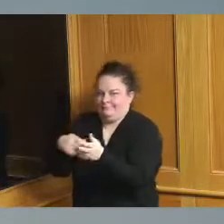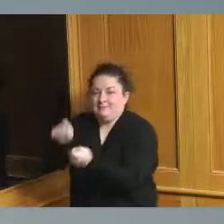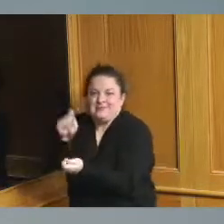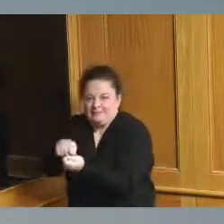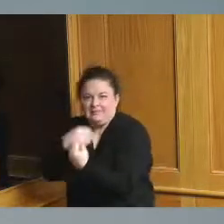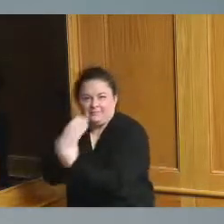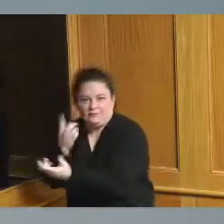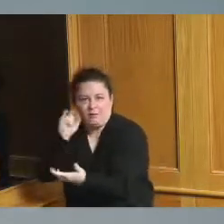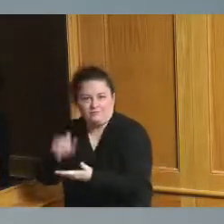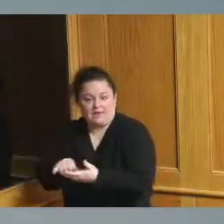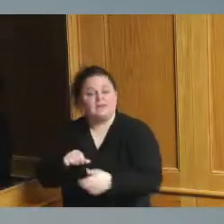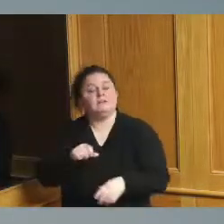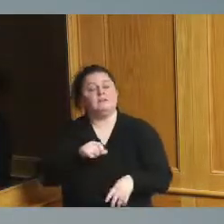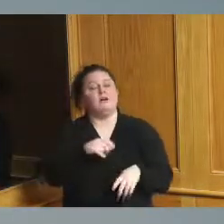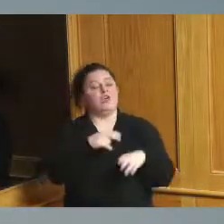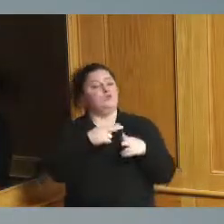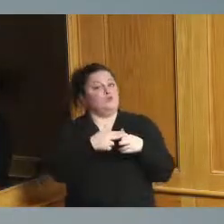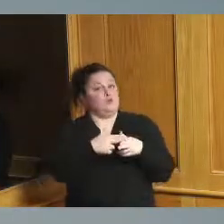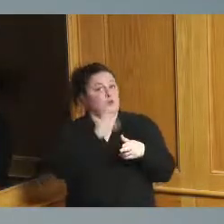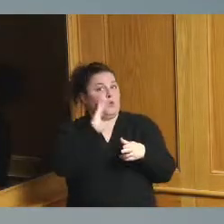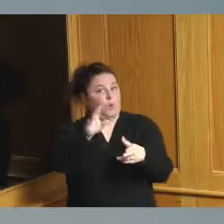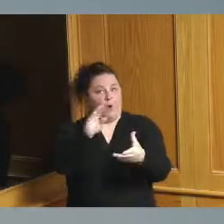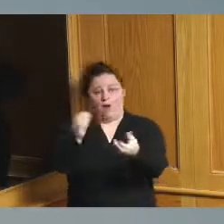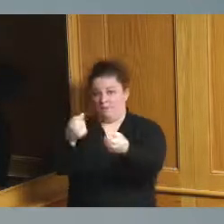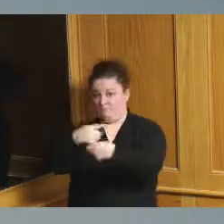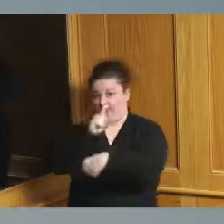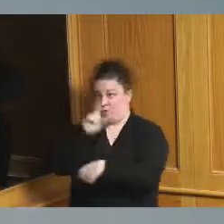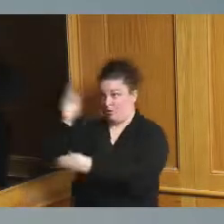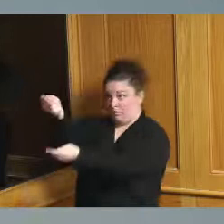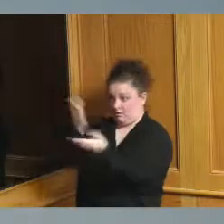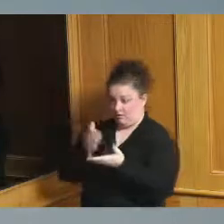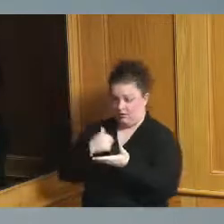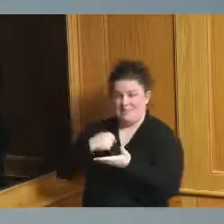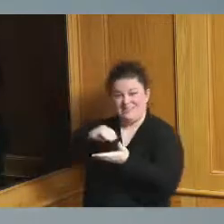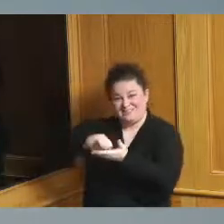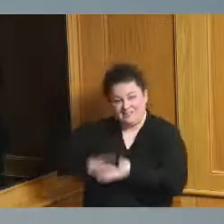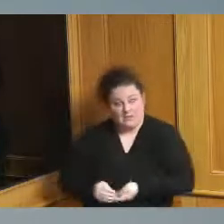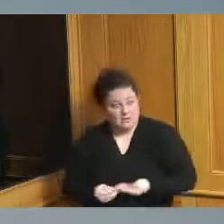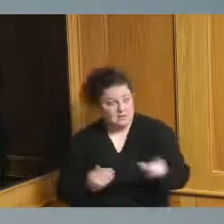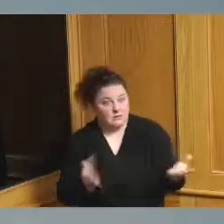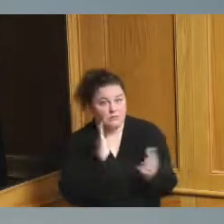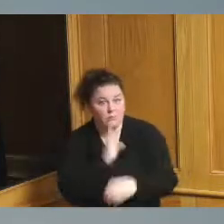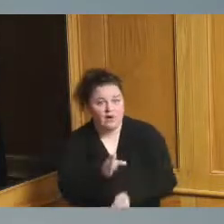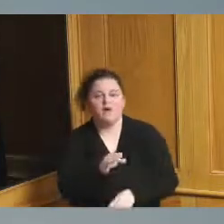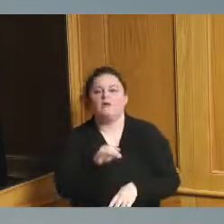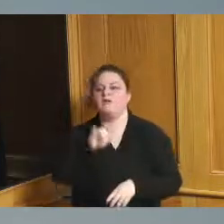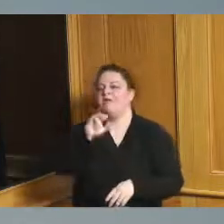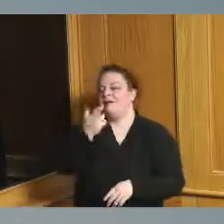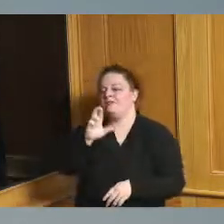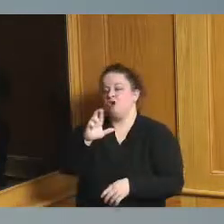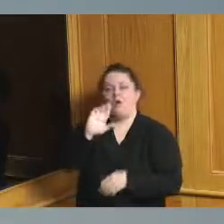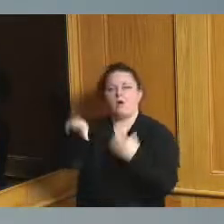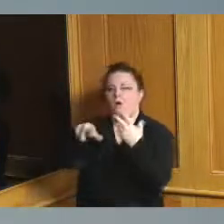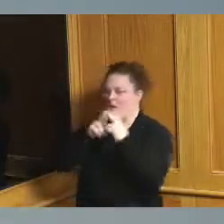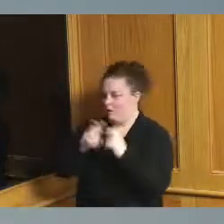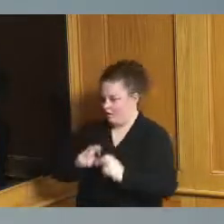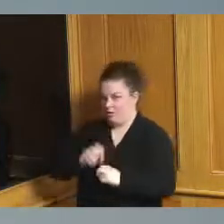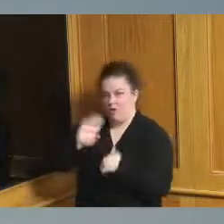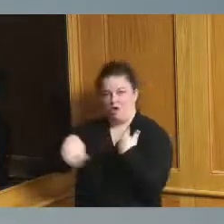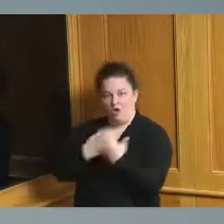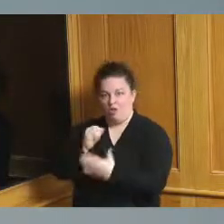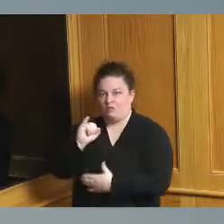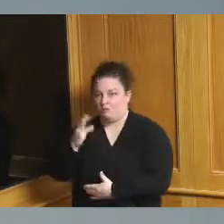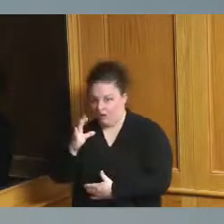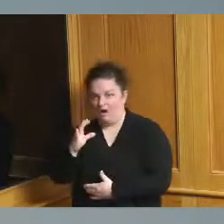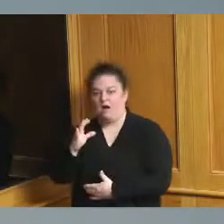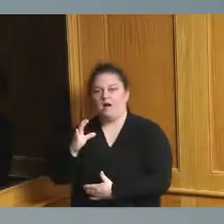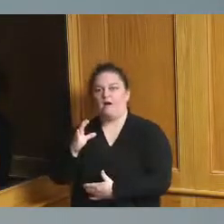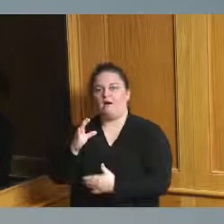here very shortly but that hr reviewed all the job classifications made an initial assessment as to